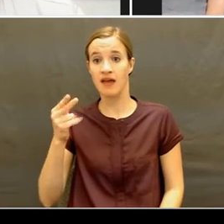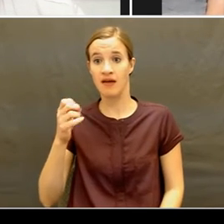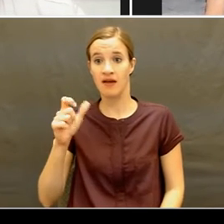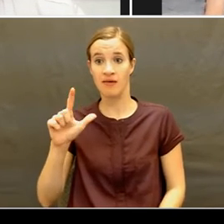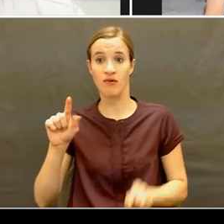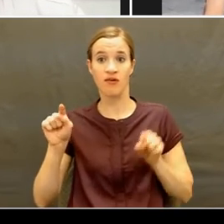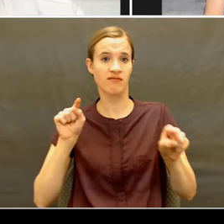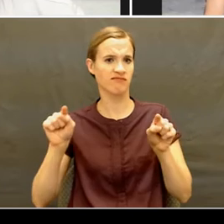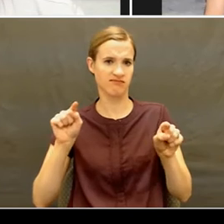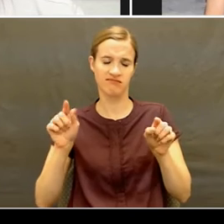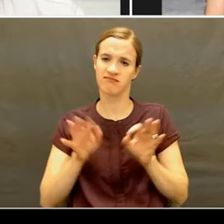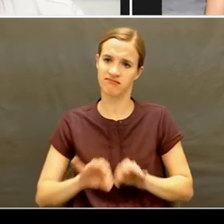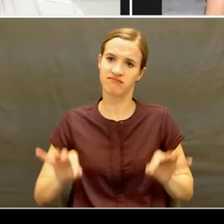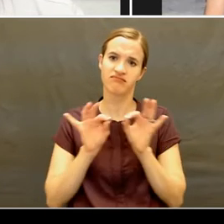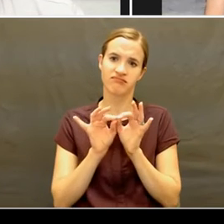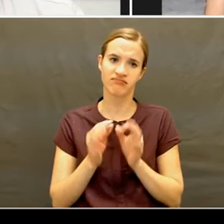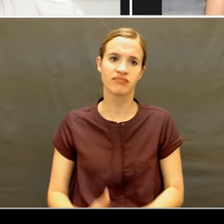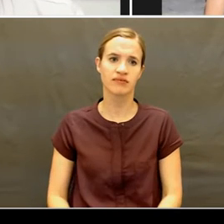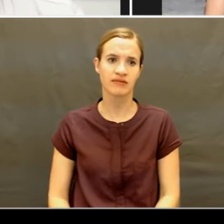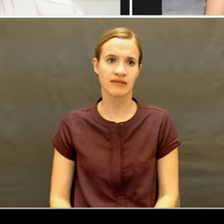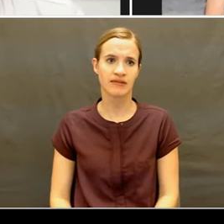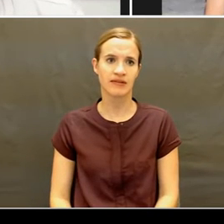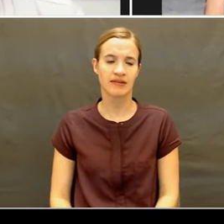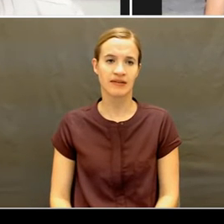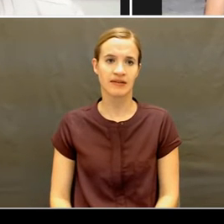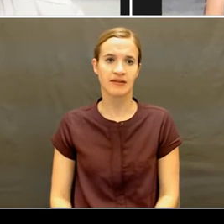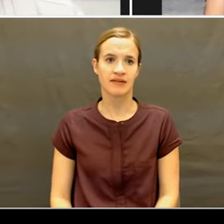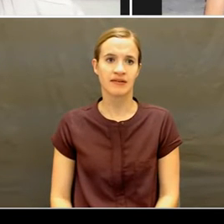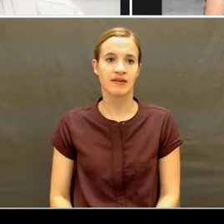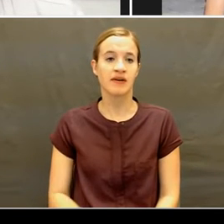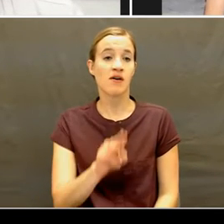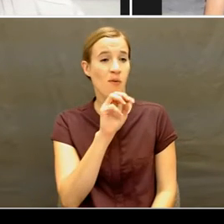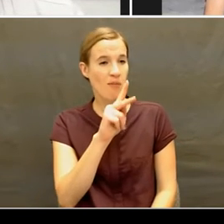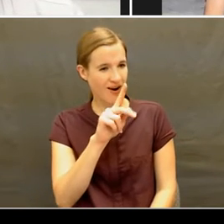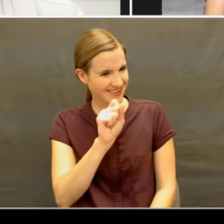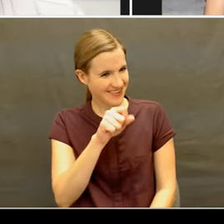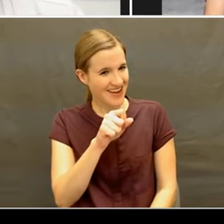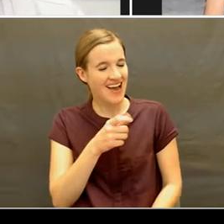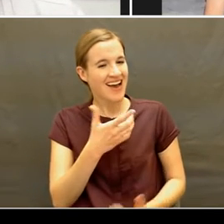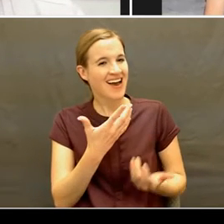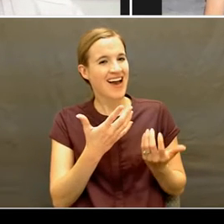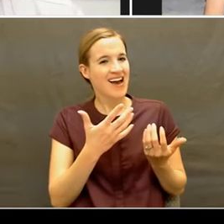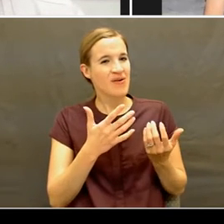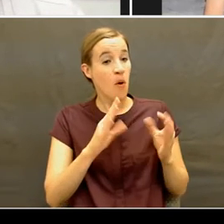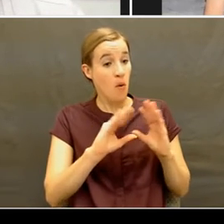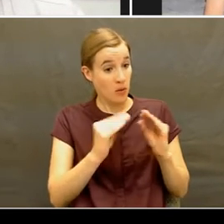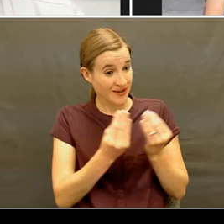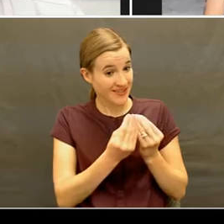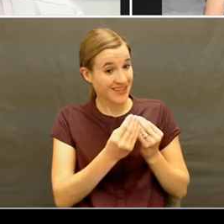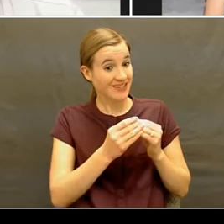Mark: And through and through some, some images which you're still you're still taking photos but